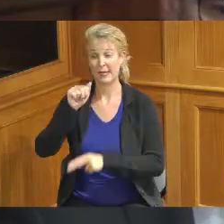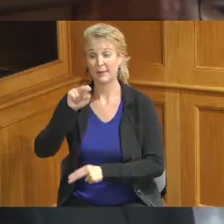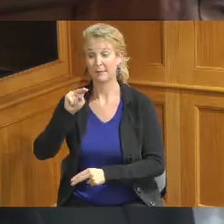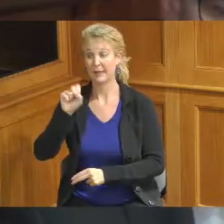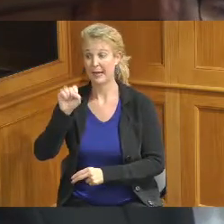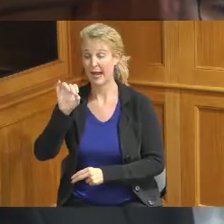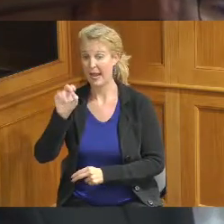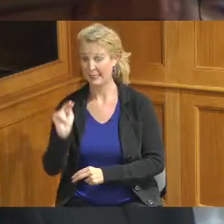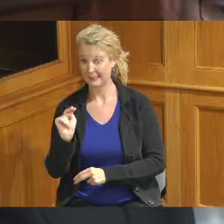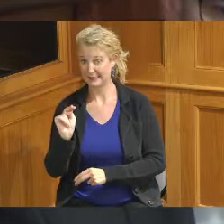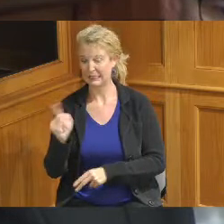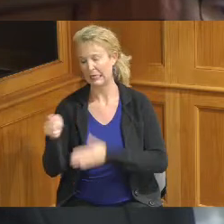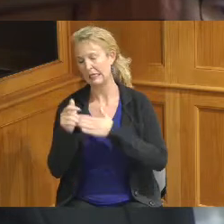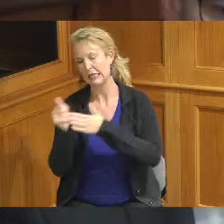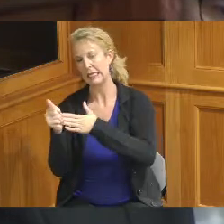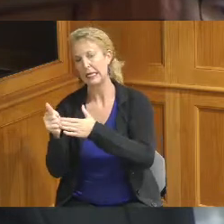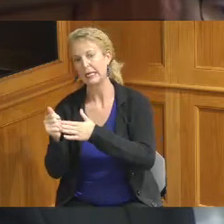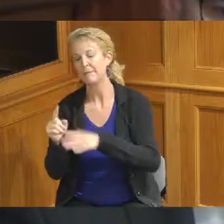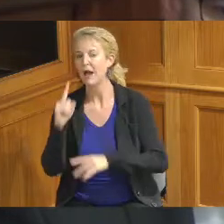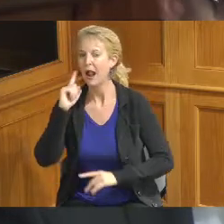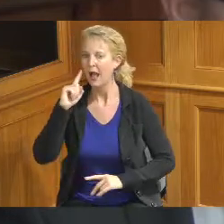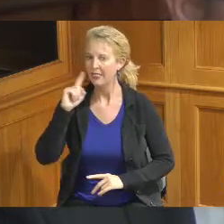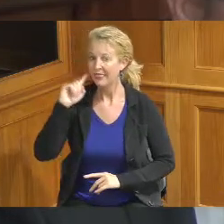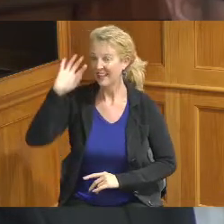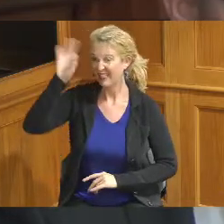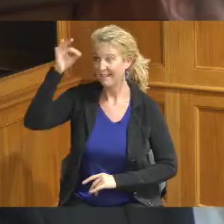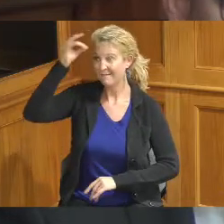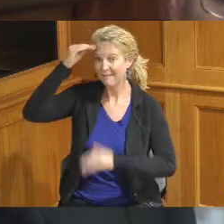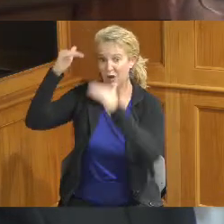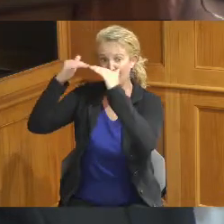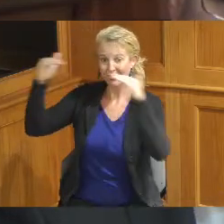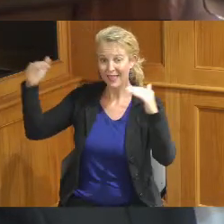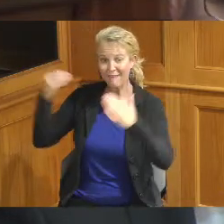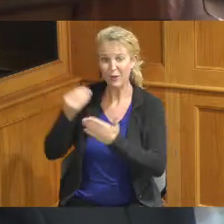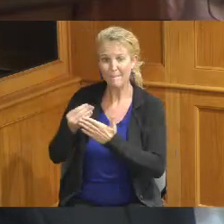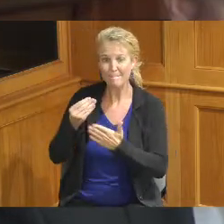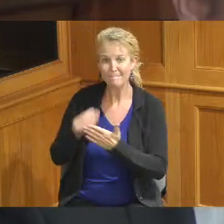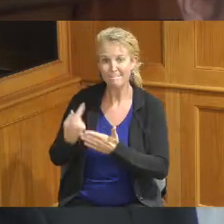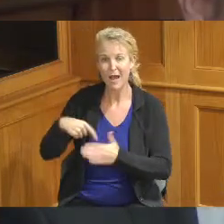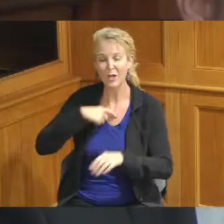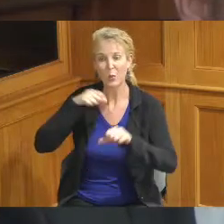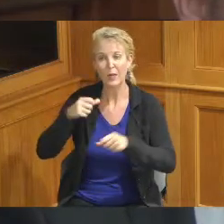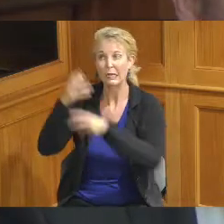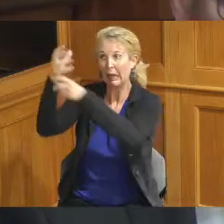there's real opportunity at the federal level to pull down dollars from the infrastructure bill